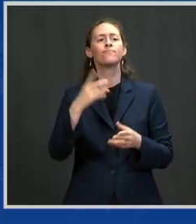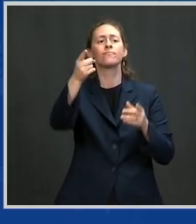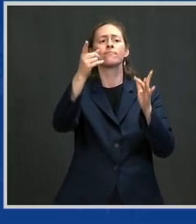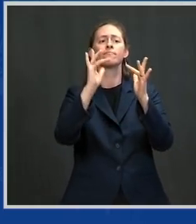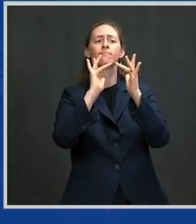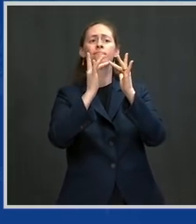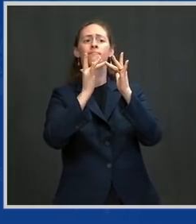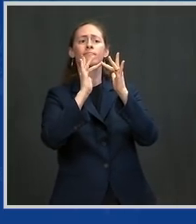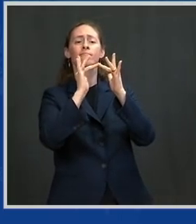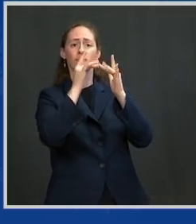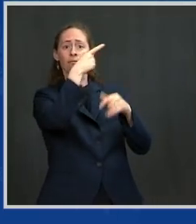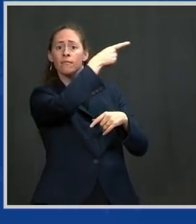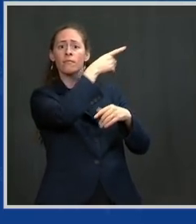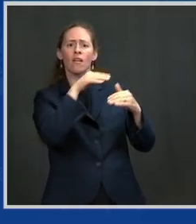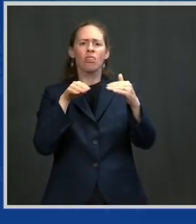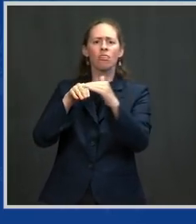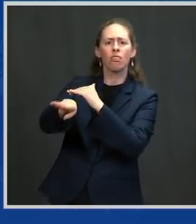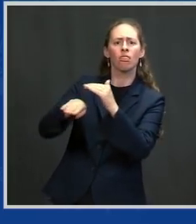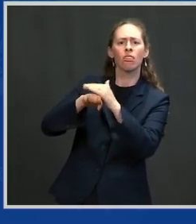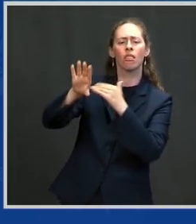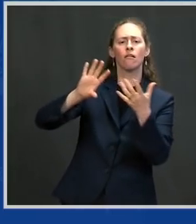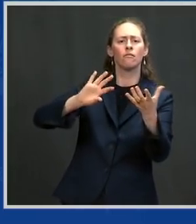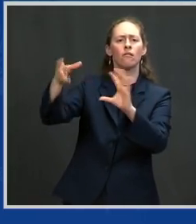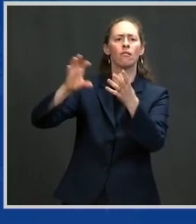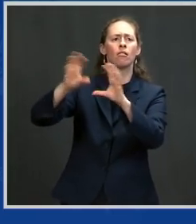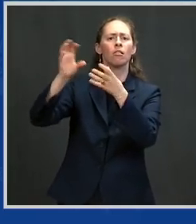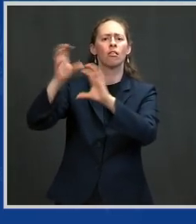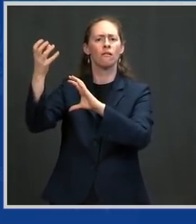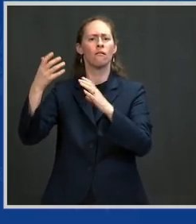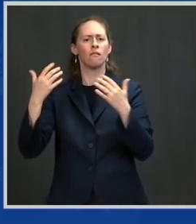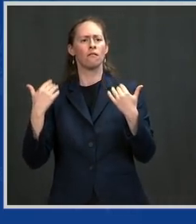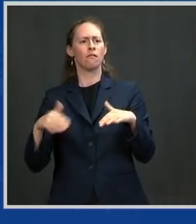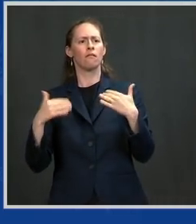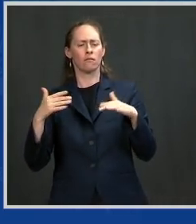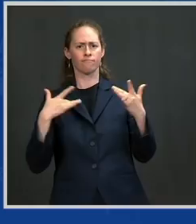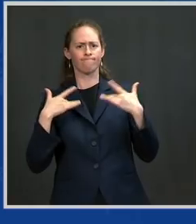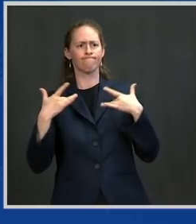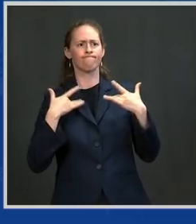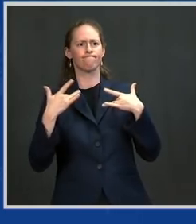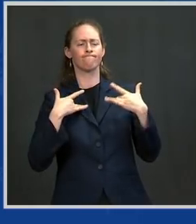on which we can -- our collective security and our shared prosperity can continue to be built.